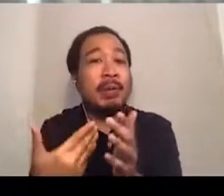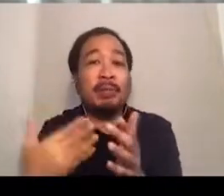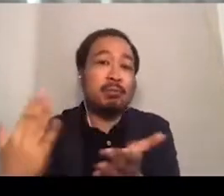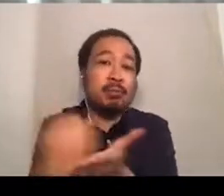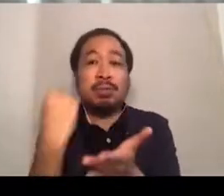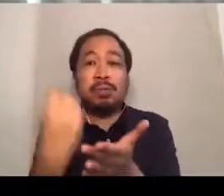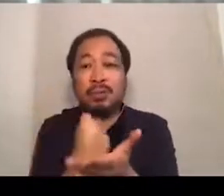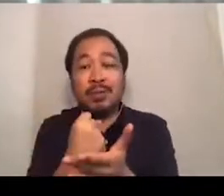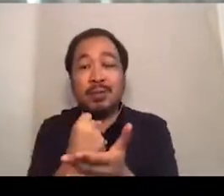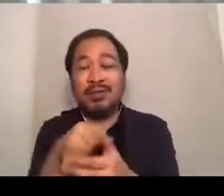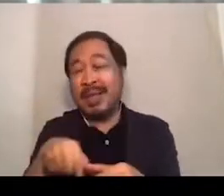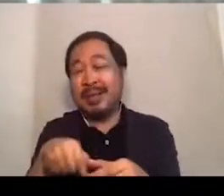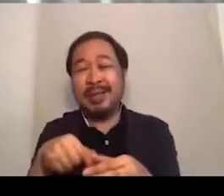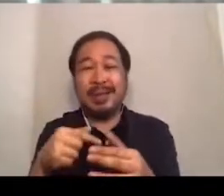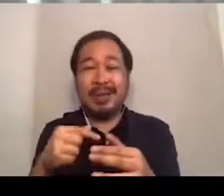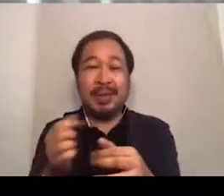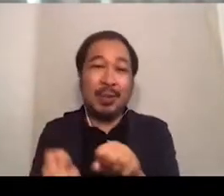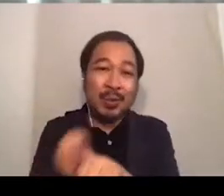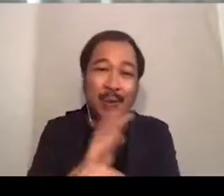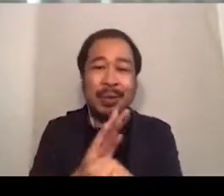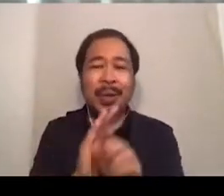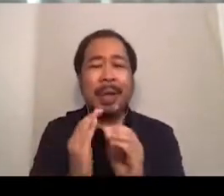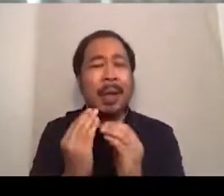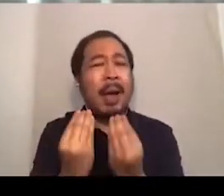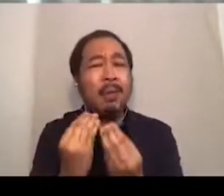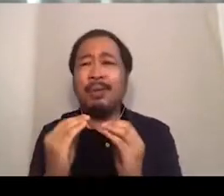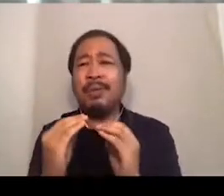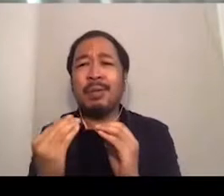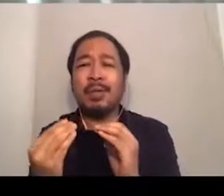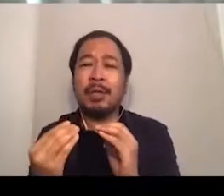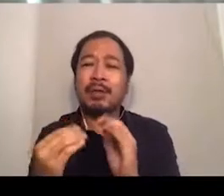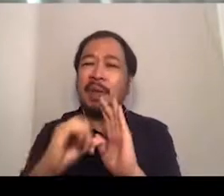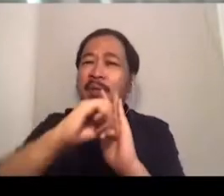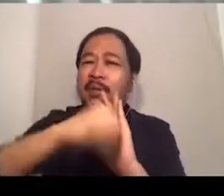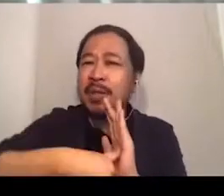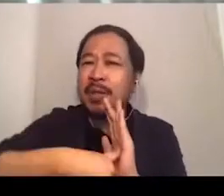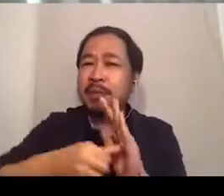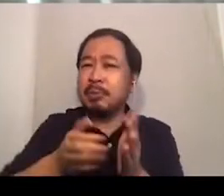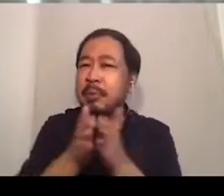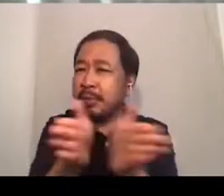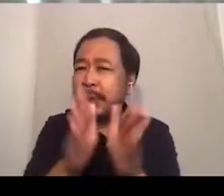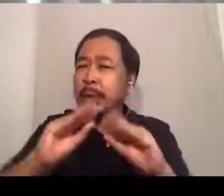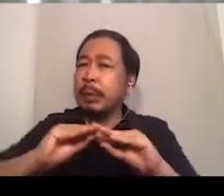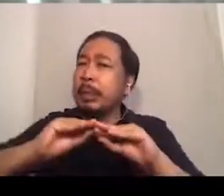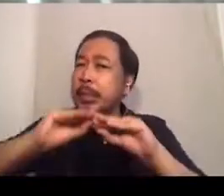and inclusion of all aspects of development,